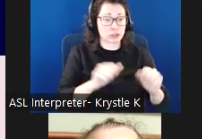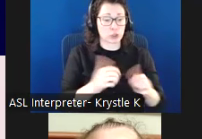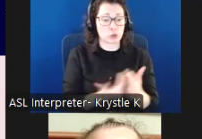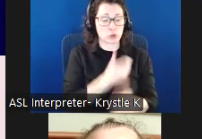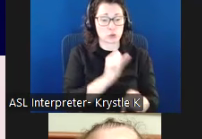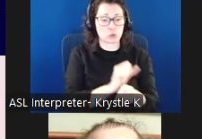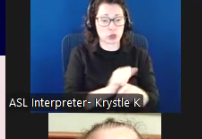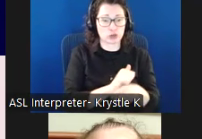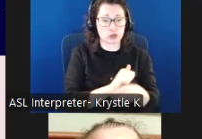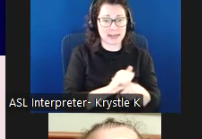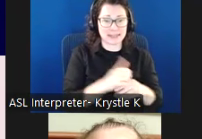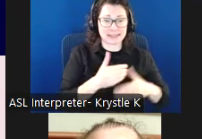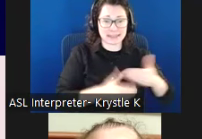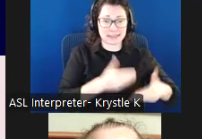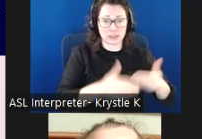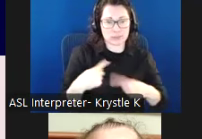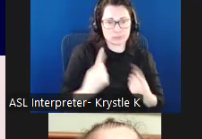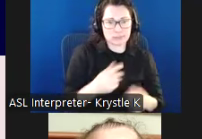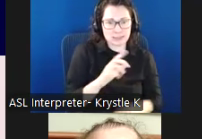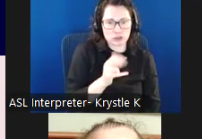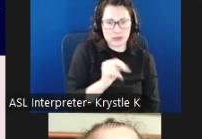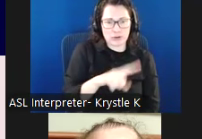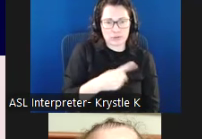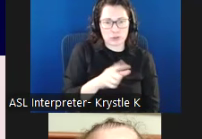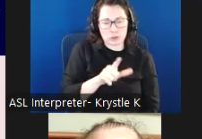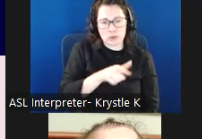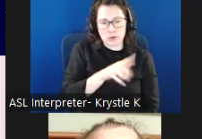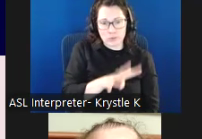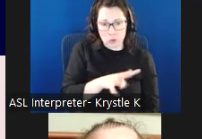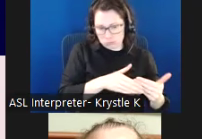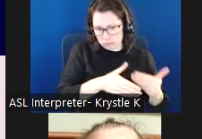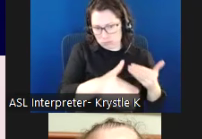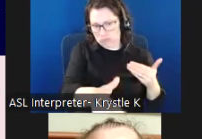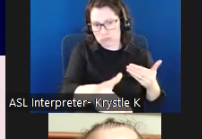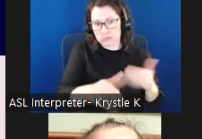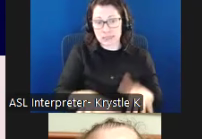since January 1st of 2024